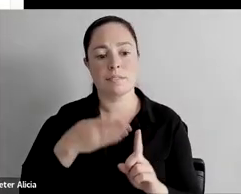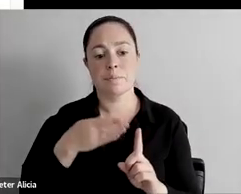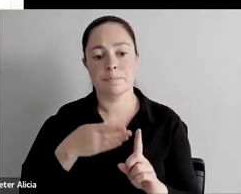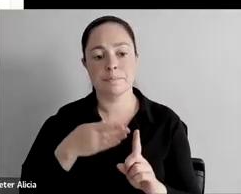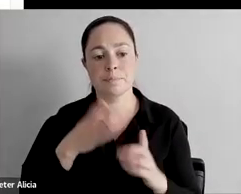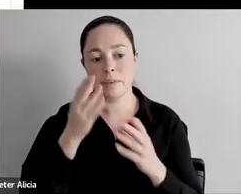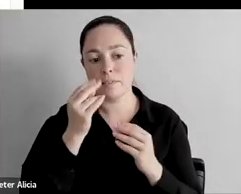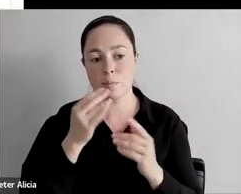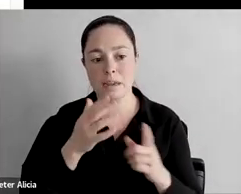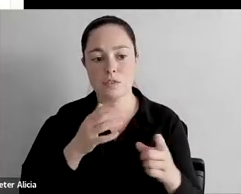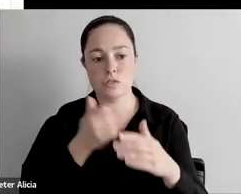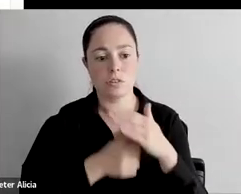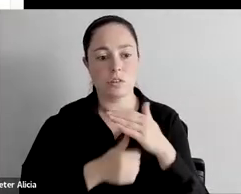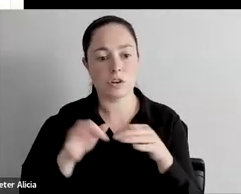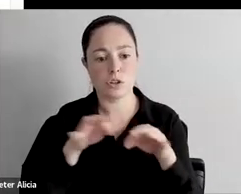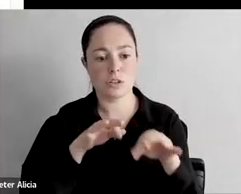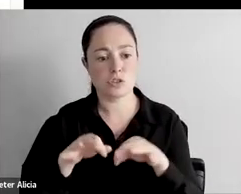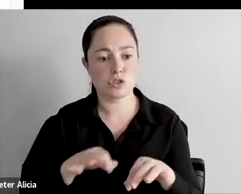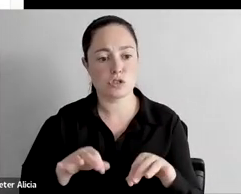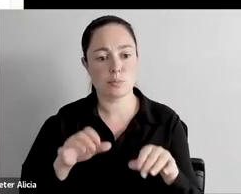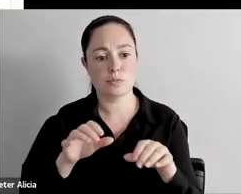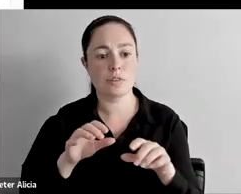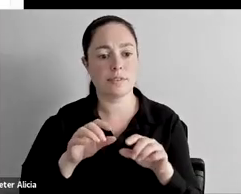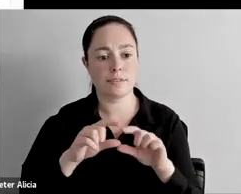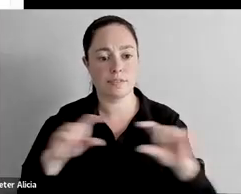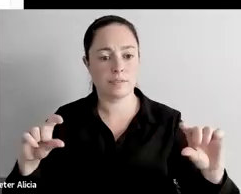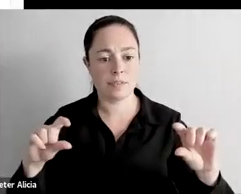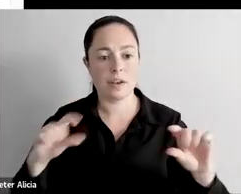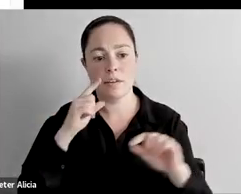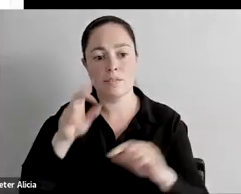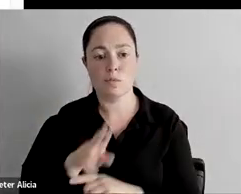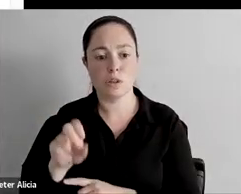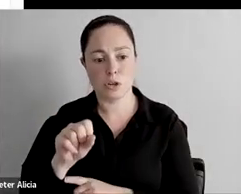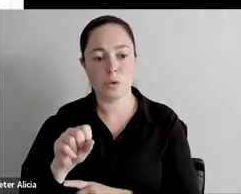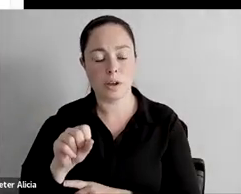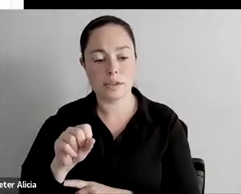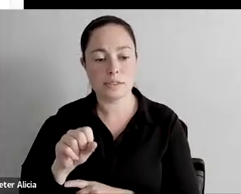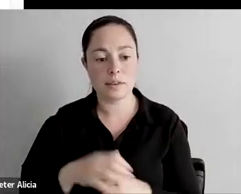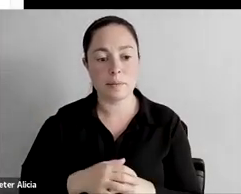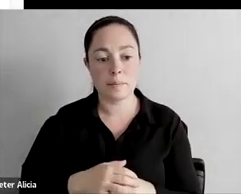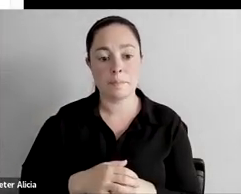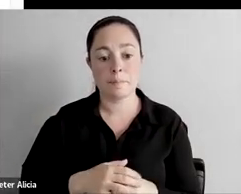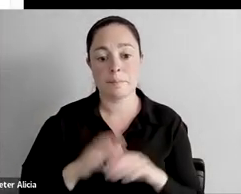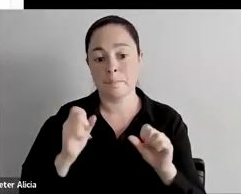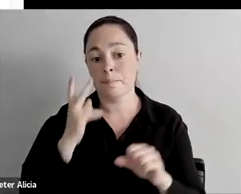to be under this descriptive statistics for the United States. And we see the number and percent of adults